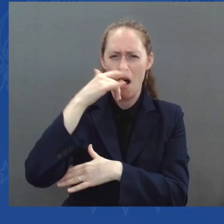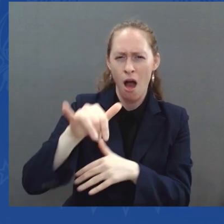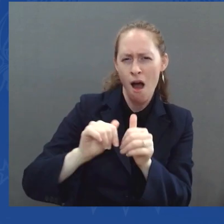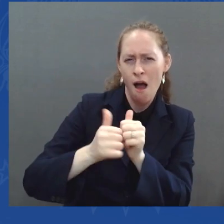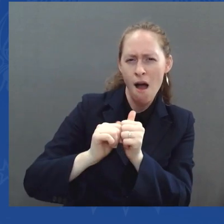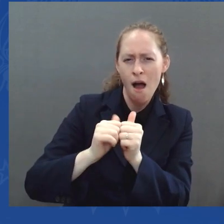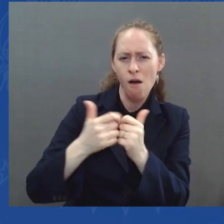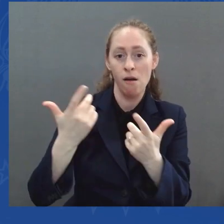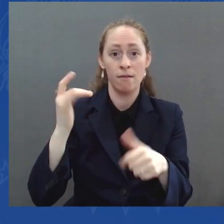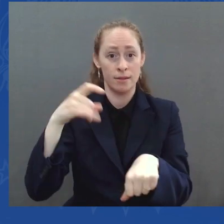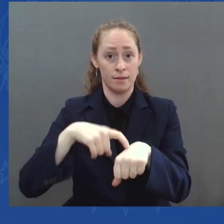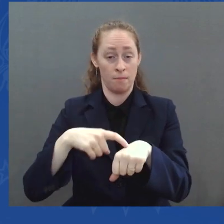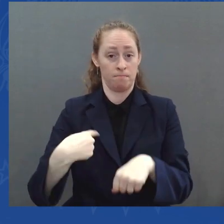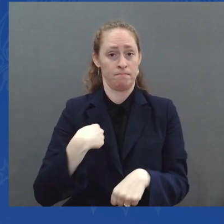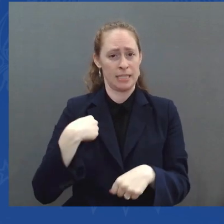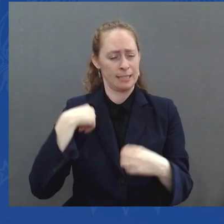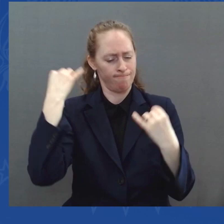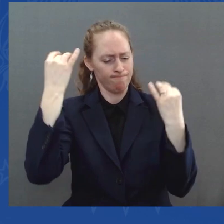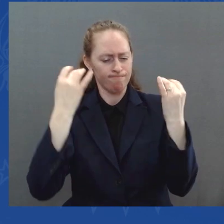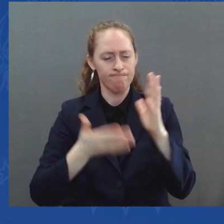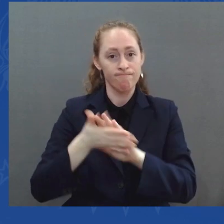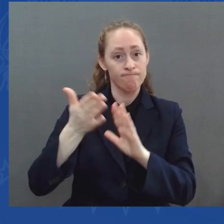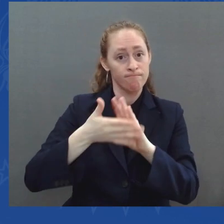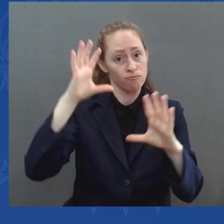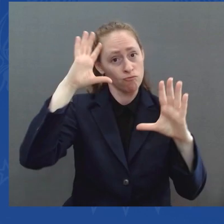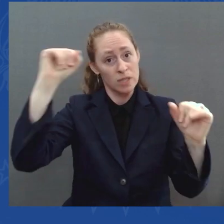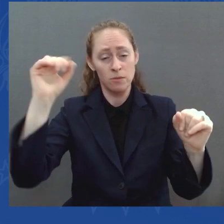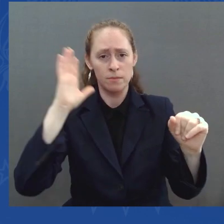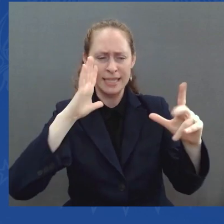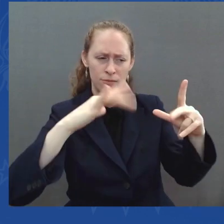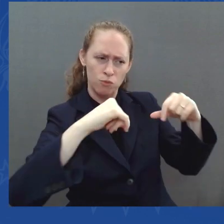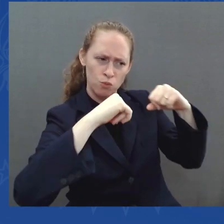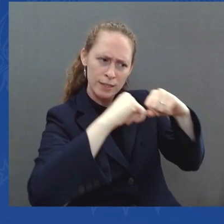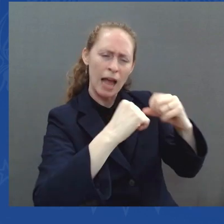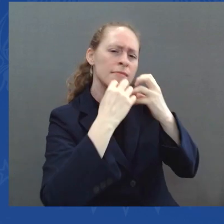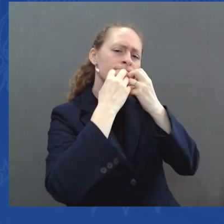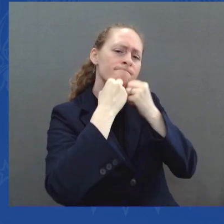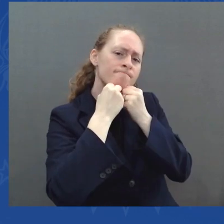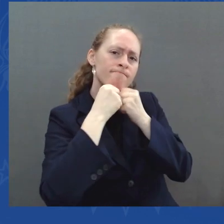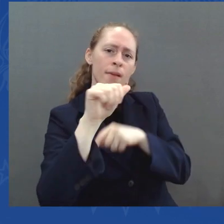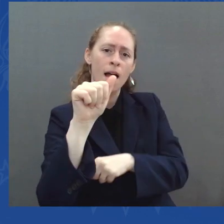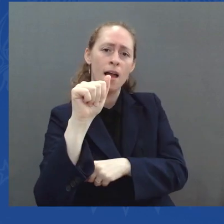it's exactly what Kamala and I did, and what our administration and the Democrats in Congress here